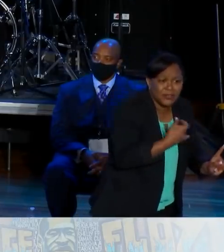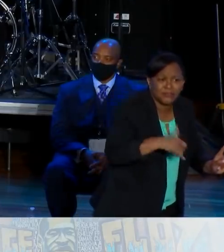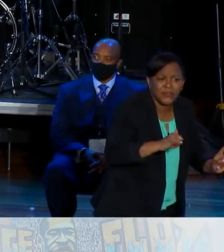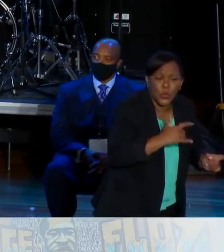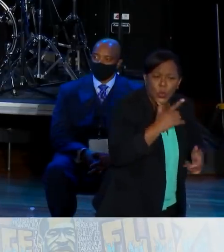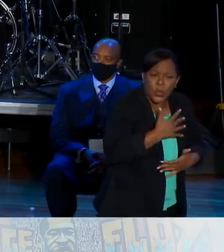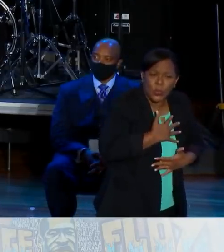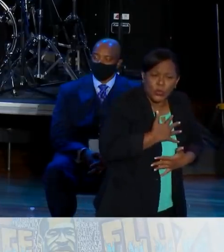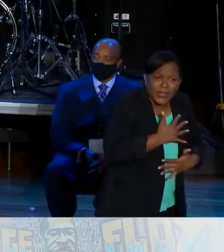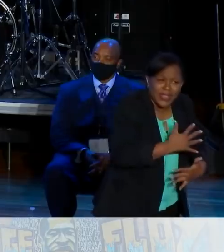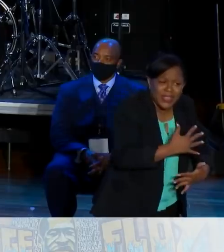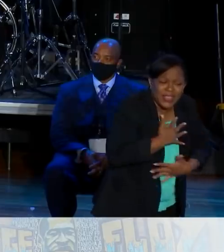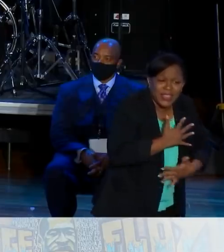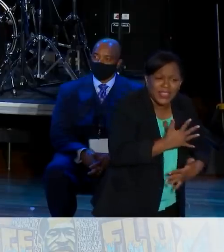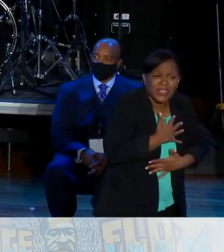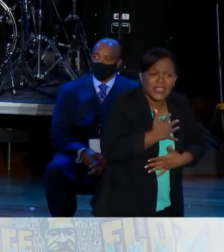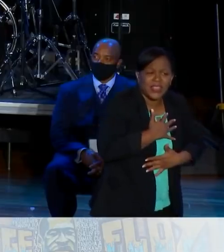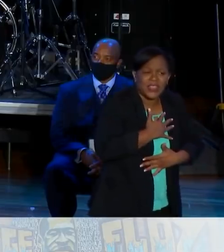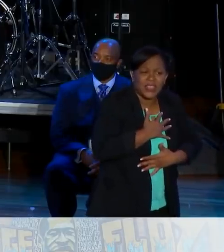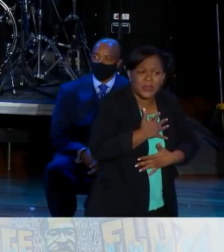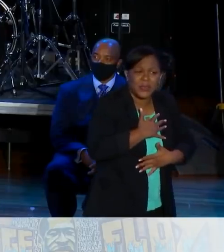JUST BY VIRTUE OF THAT BABY